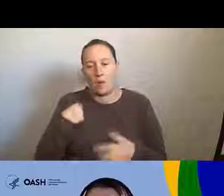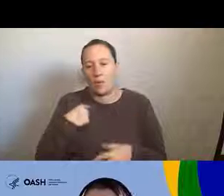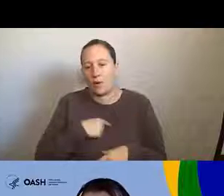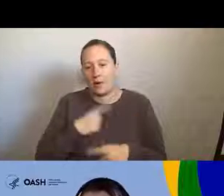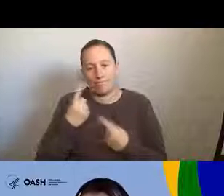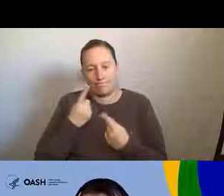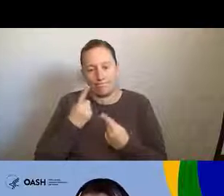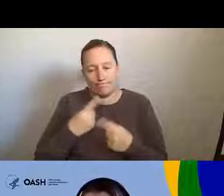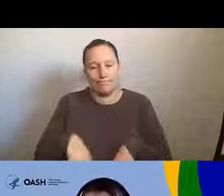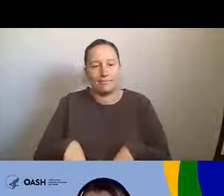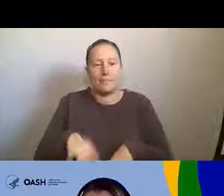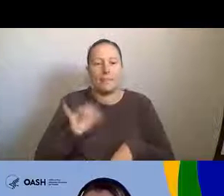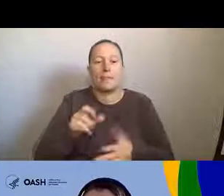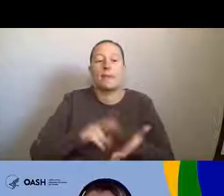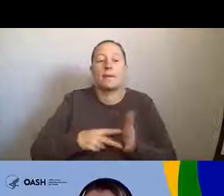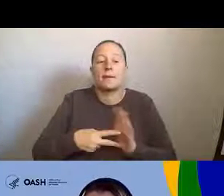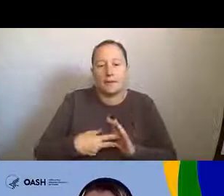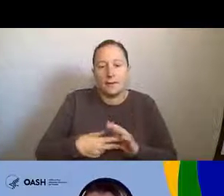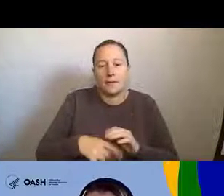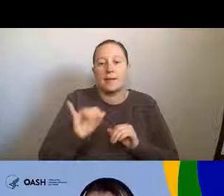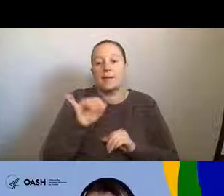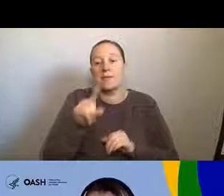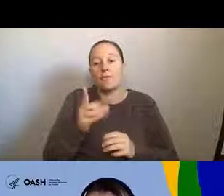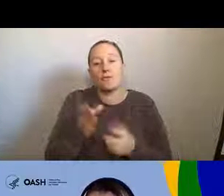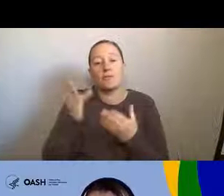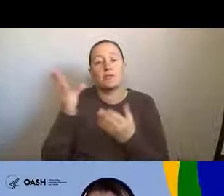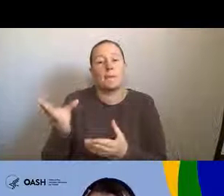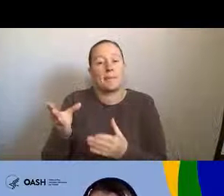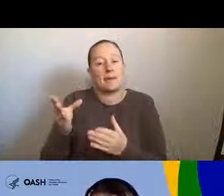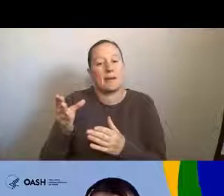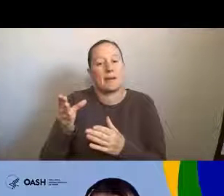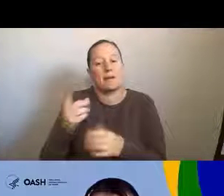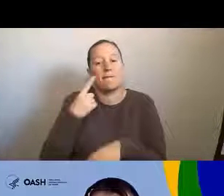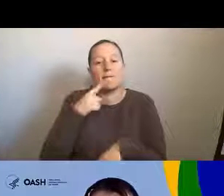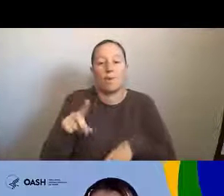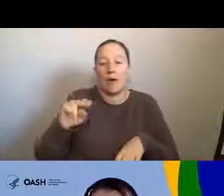This is to say that when you submit your proposal for NIH funding,